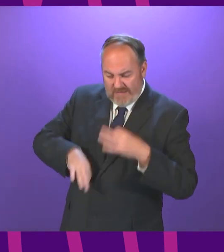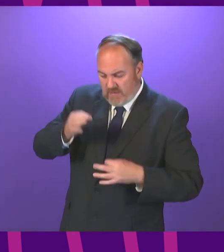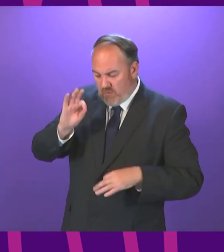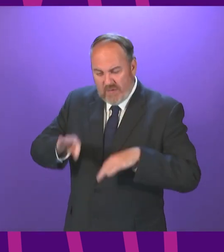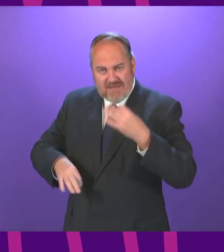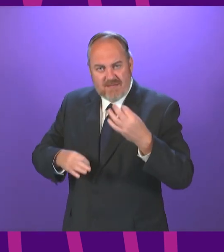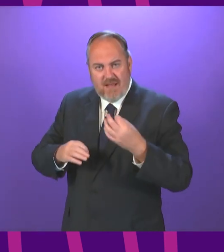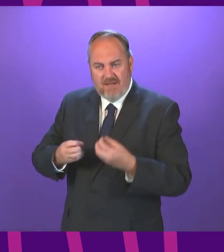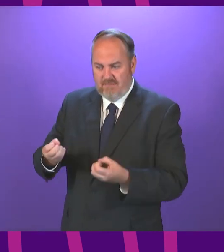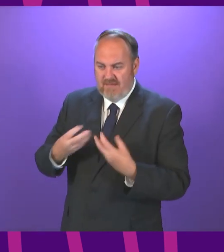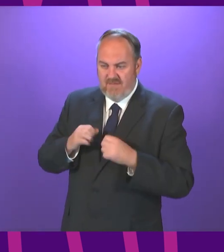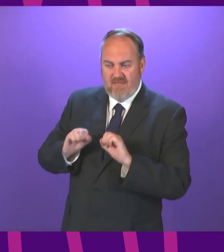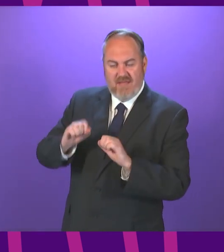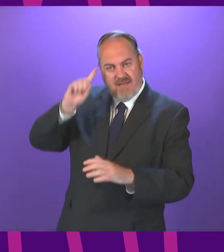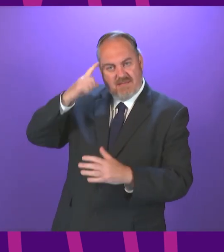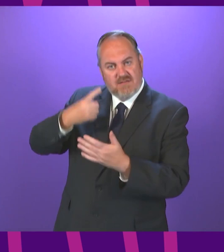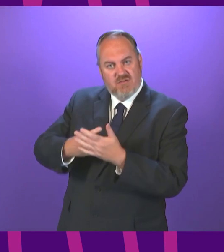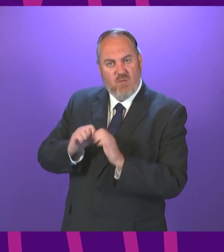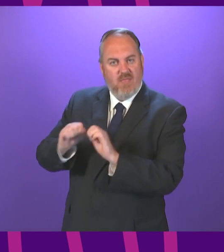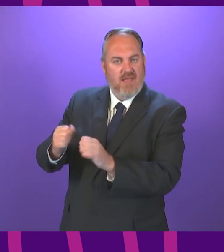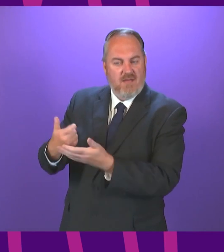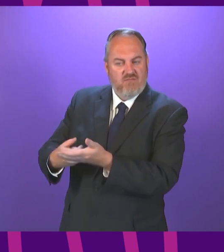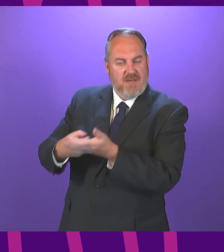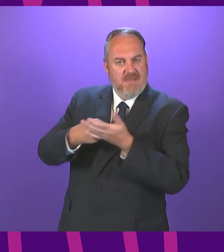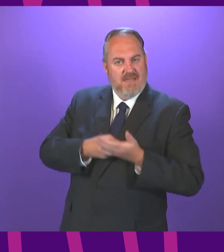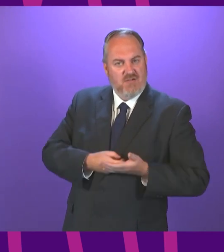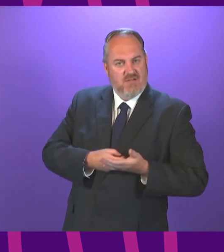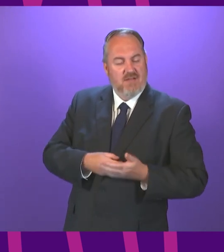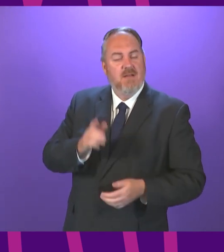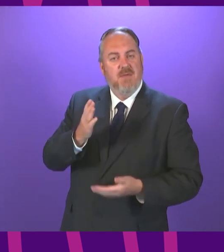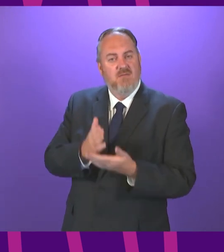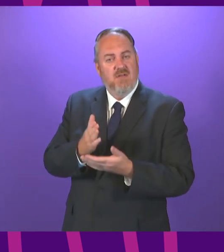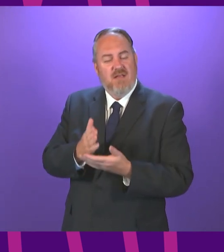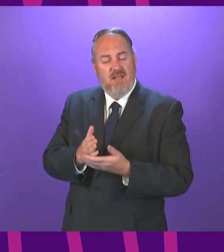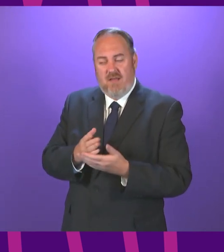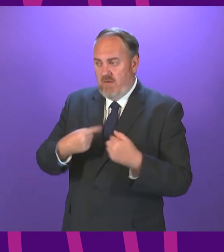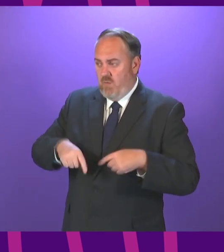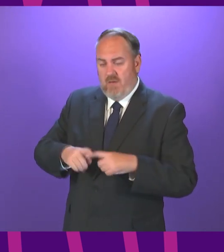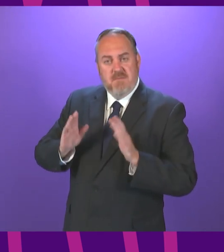then. I am suggesting that, as we develop services for long Covid patients—which we need to do—we do